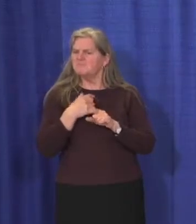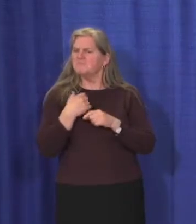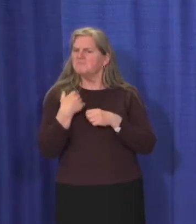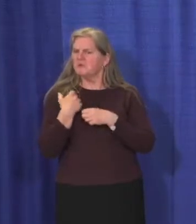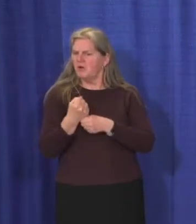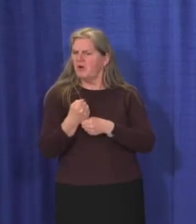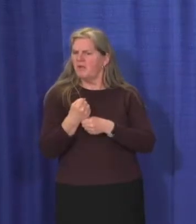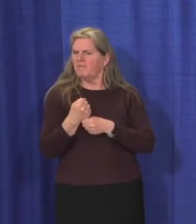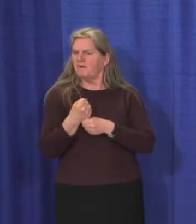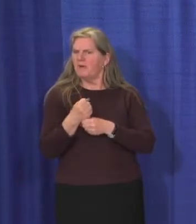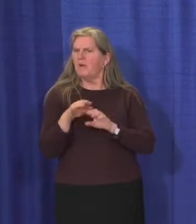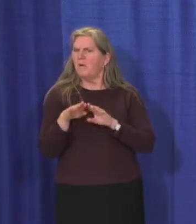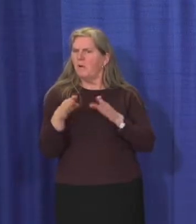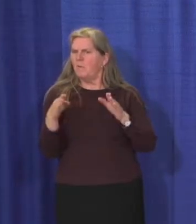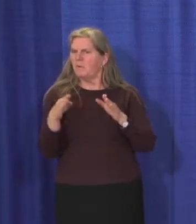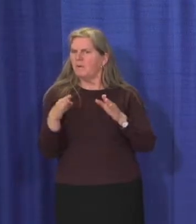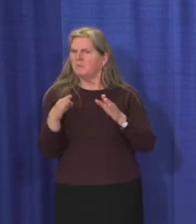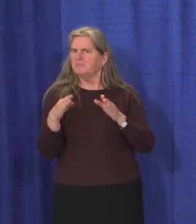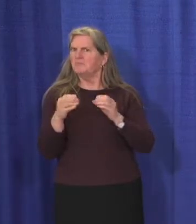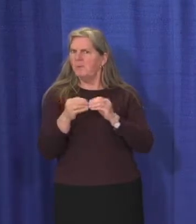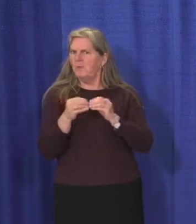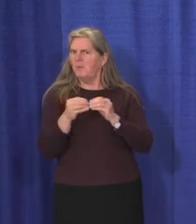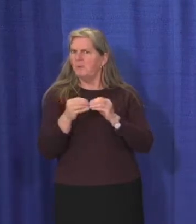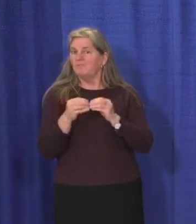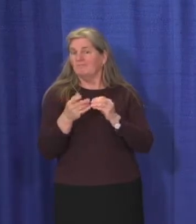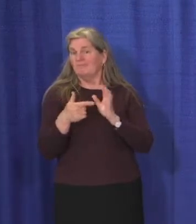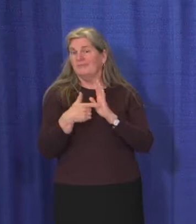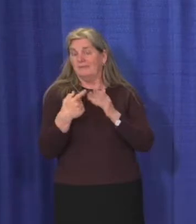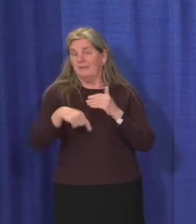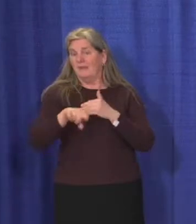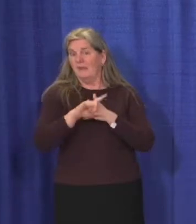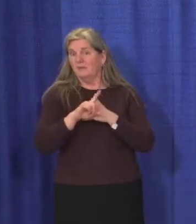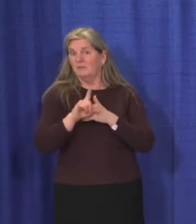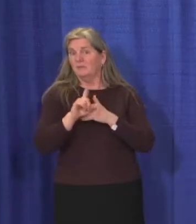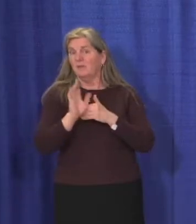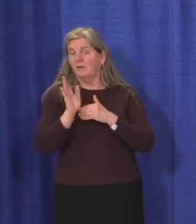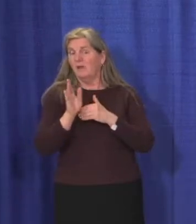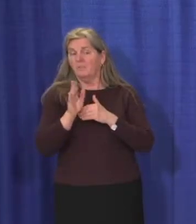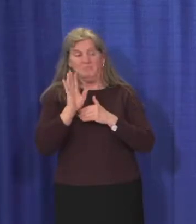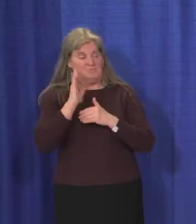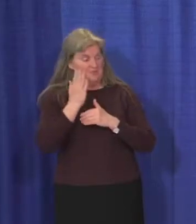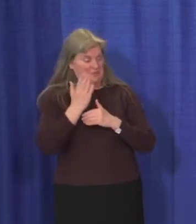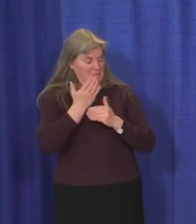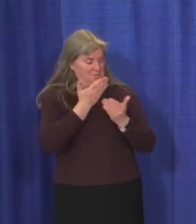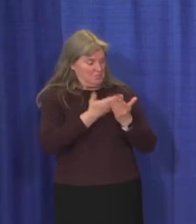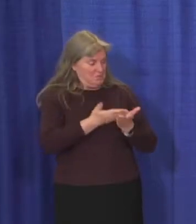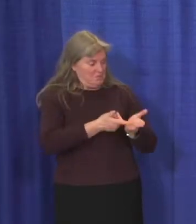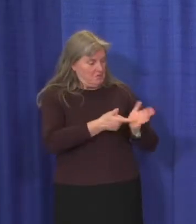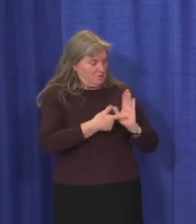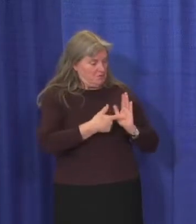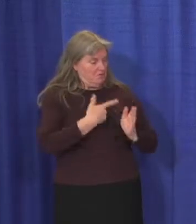with our measures as of next week where we are showing more and more real-world evidence